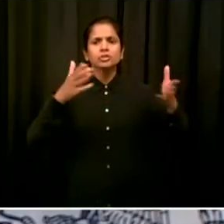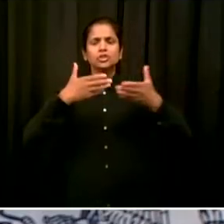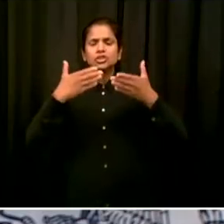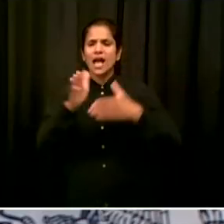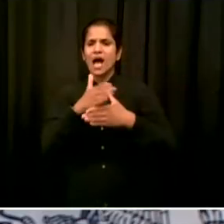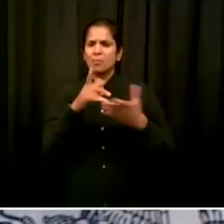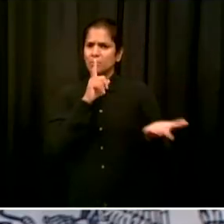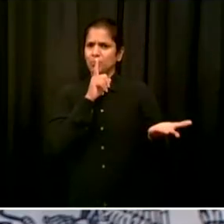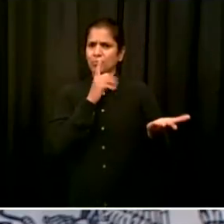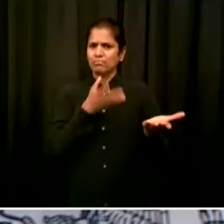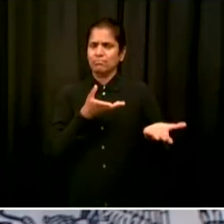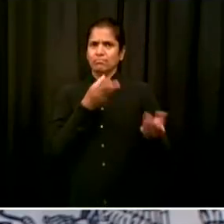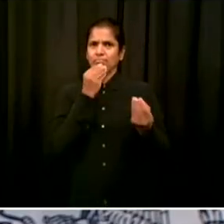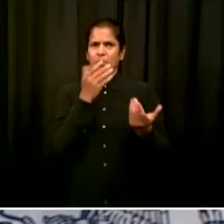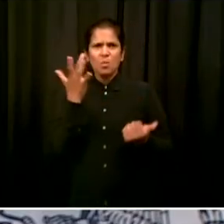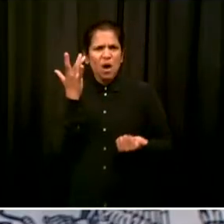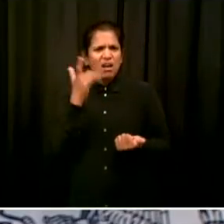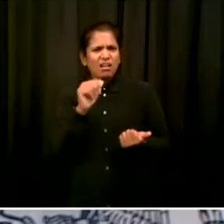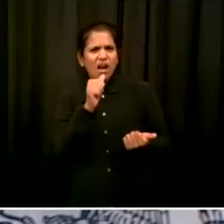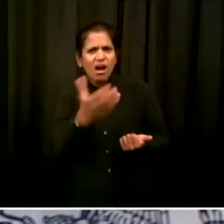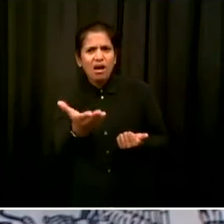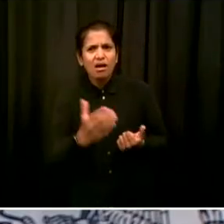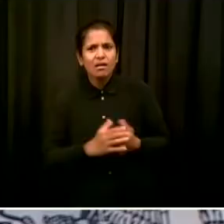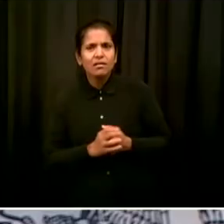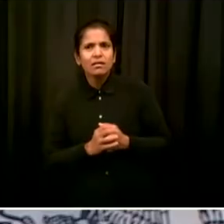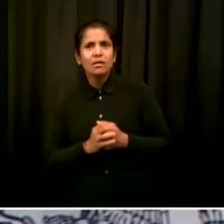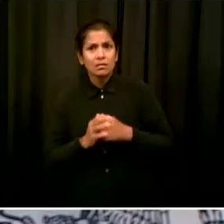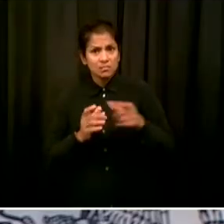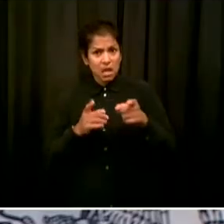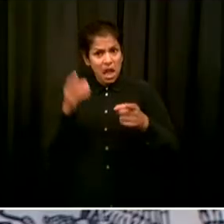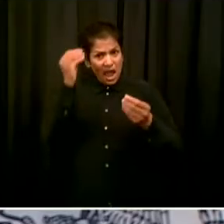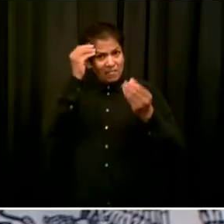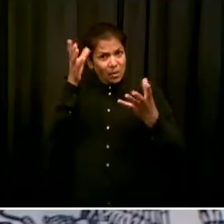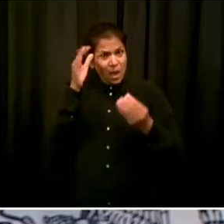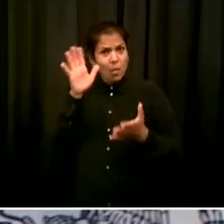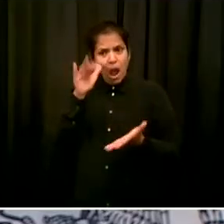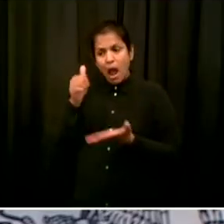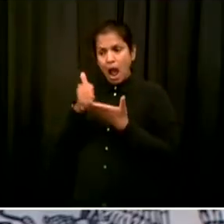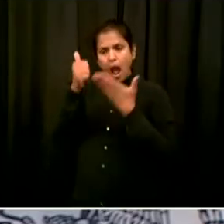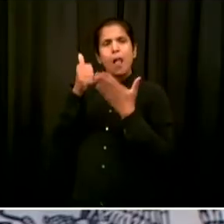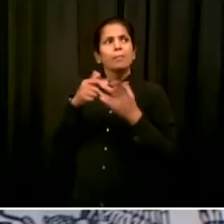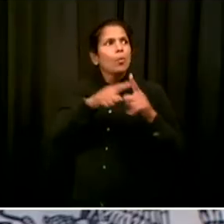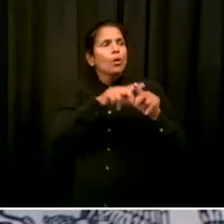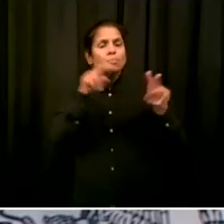WHY THE CITY IS NOT RELEASING THAT DATA ESPECIALLY FOR PARENTS WHO ARE SEEKING THAT